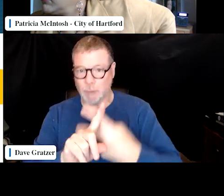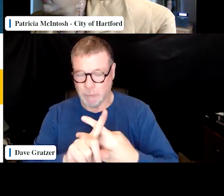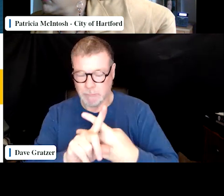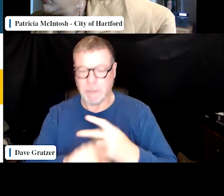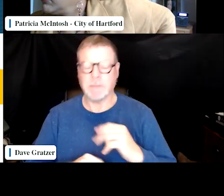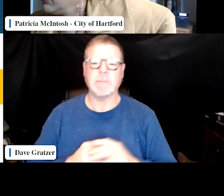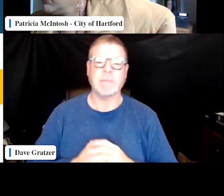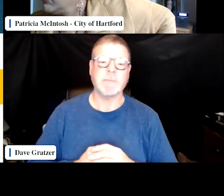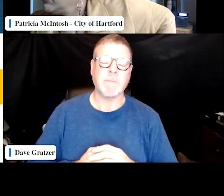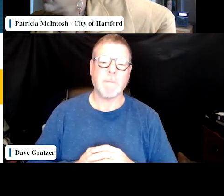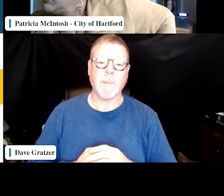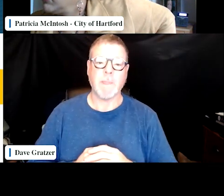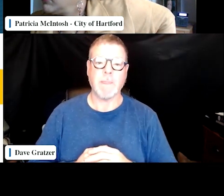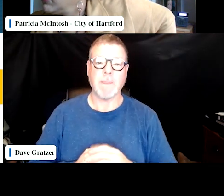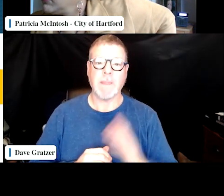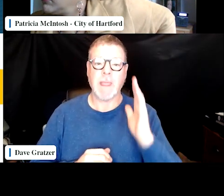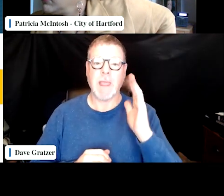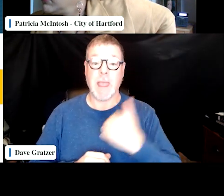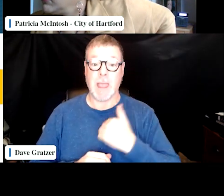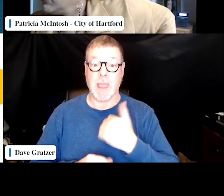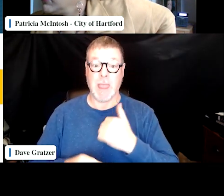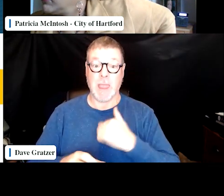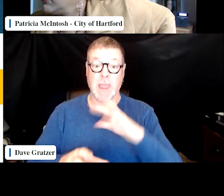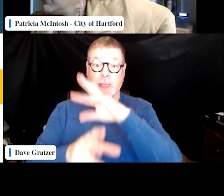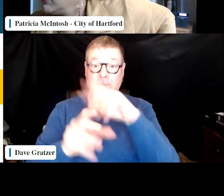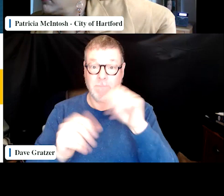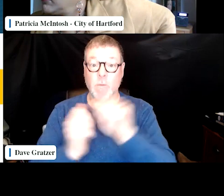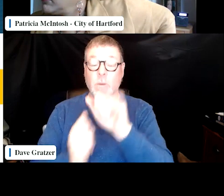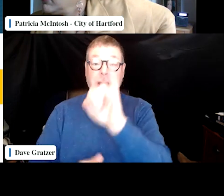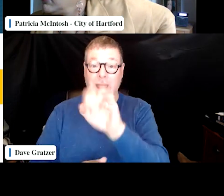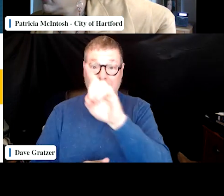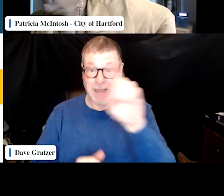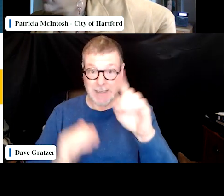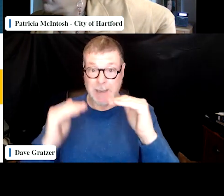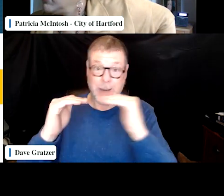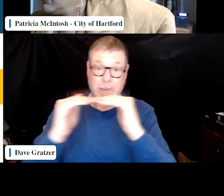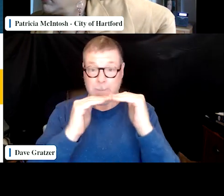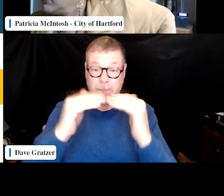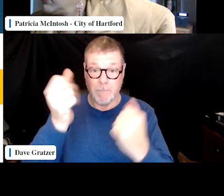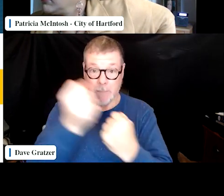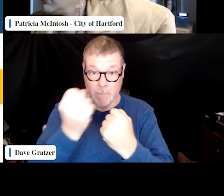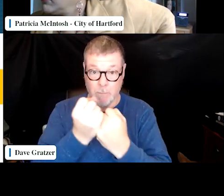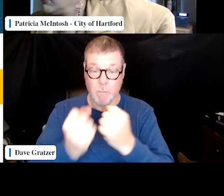I know, I'm involved with a IDD peer support project here in Texas